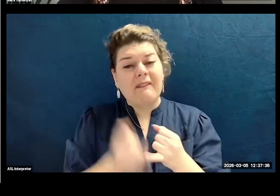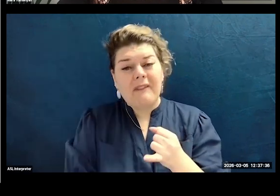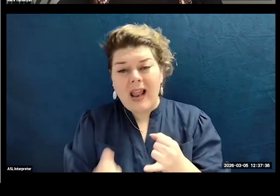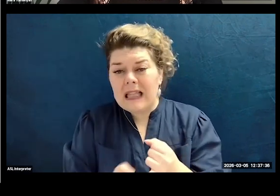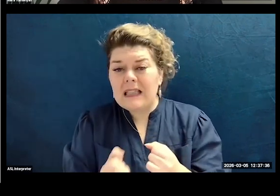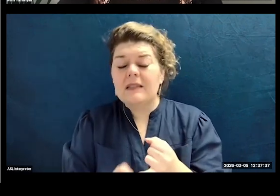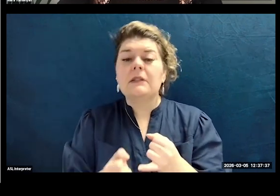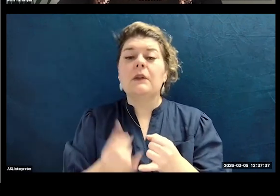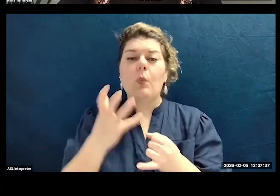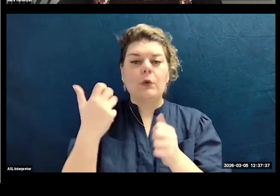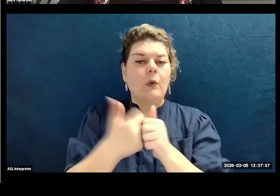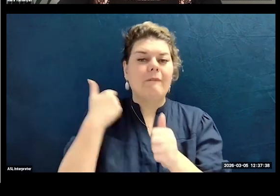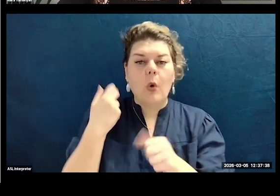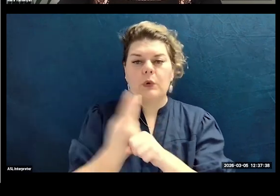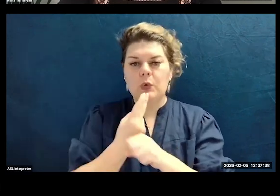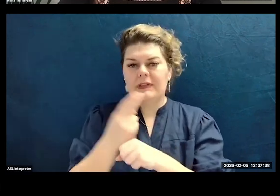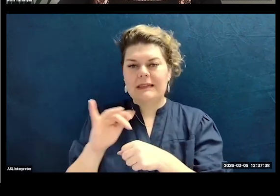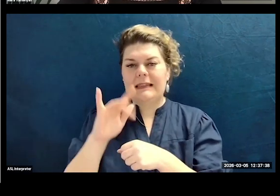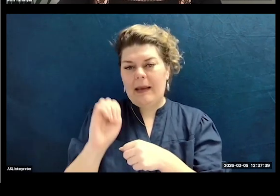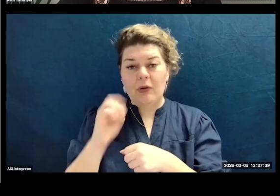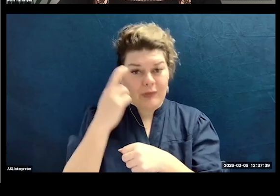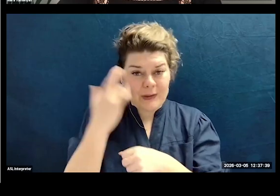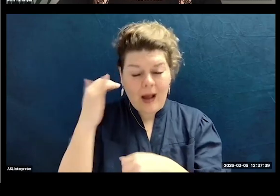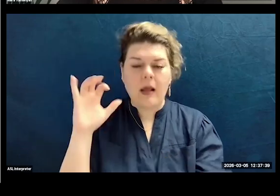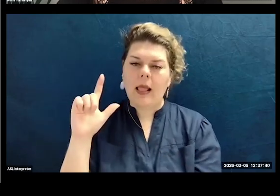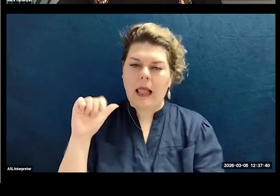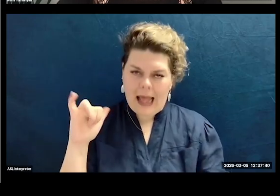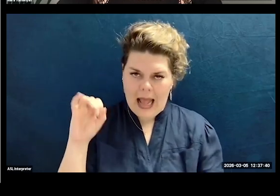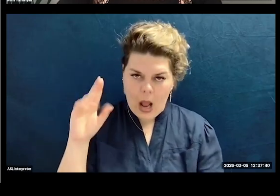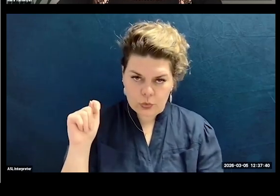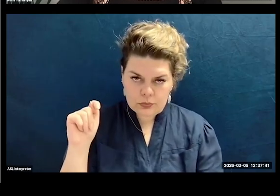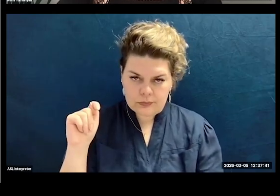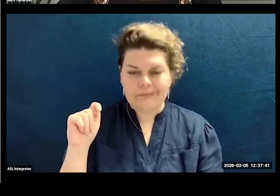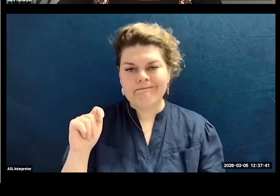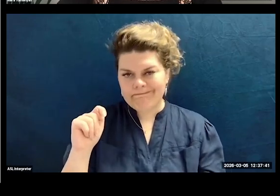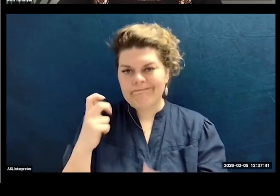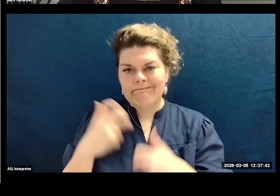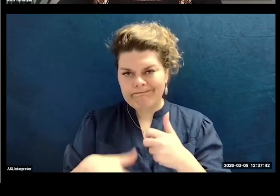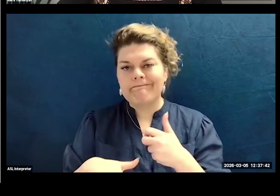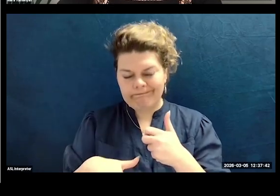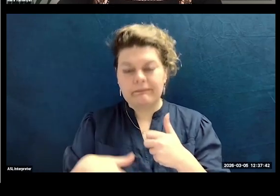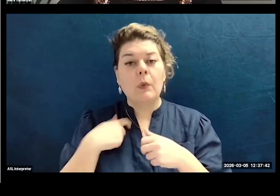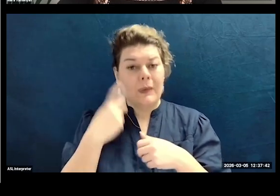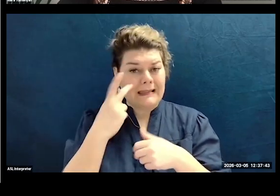to avoid using tables purely for layout. We sometimes see table formats are used